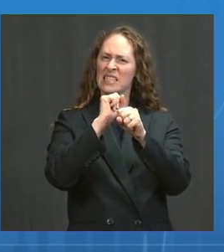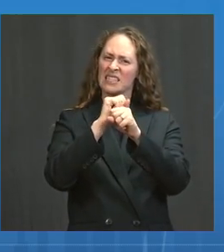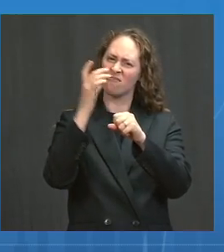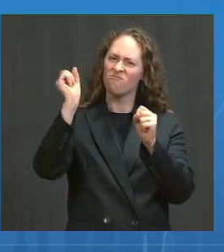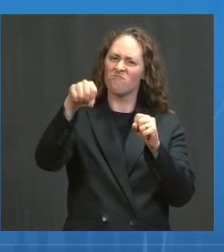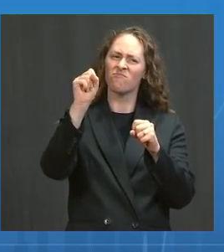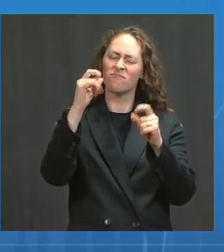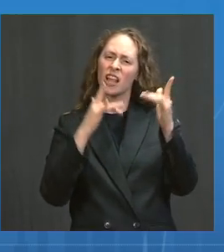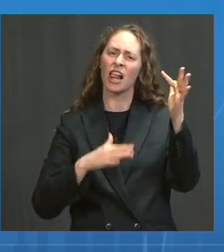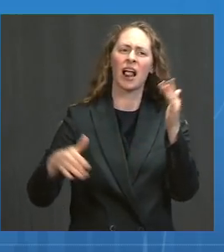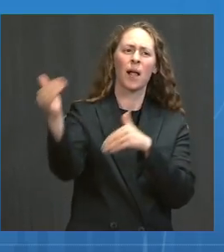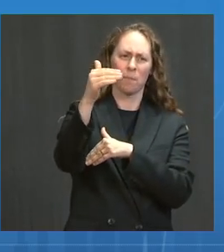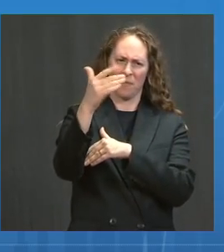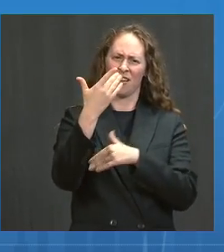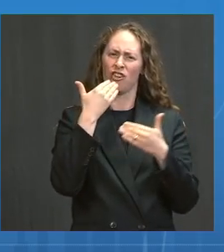to build on this progress going forward.